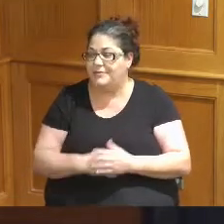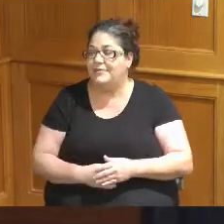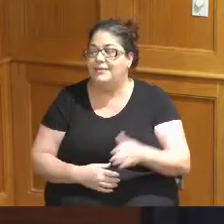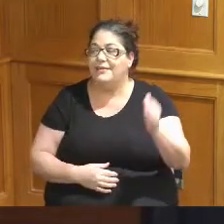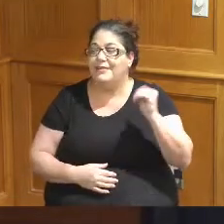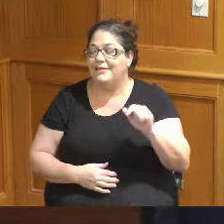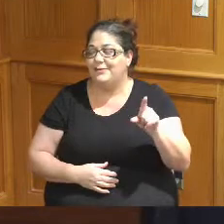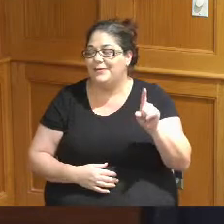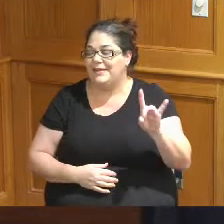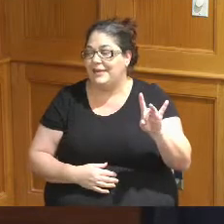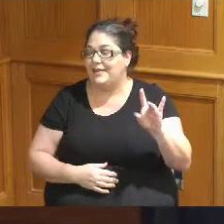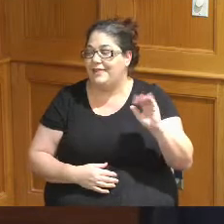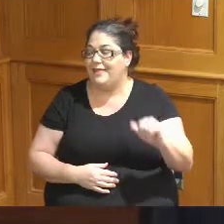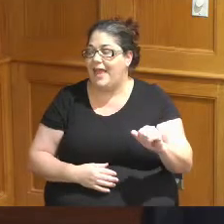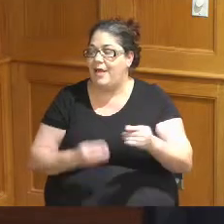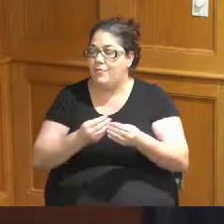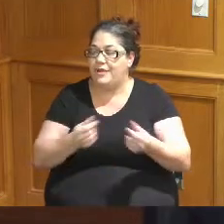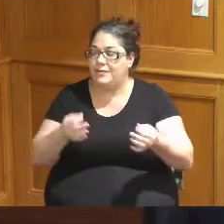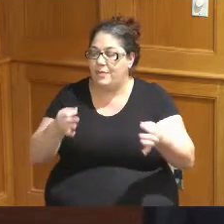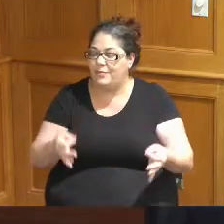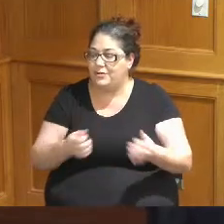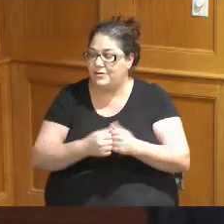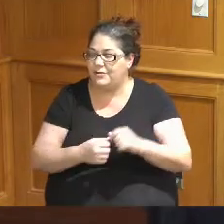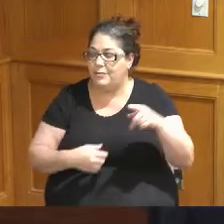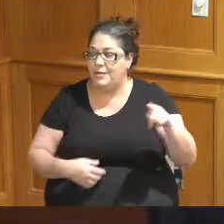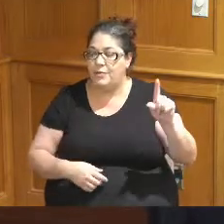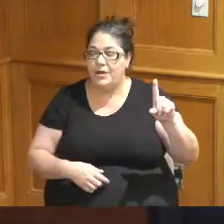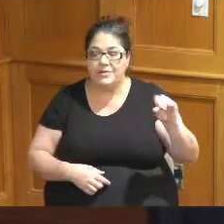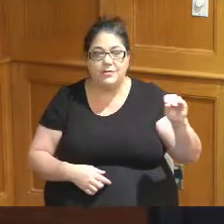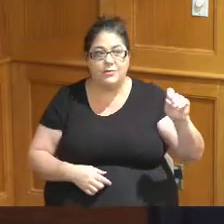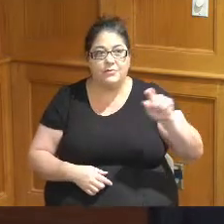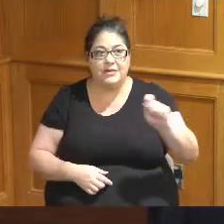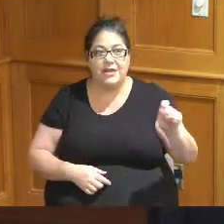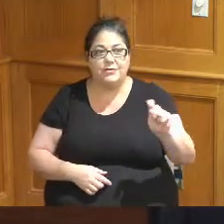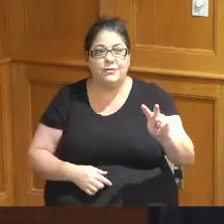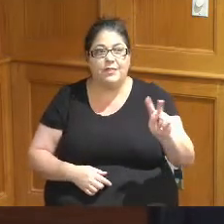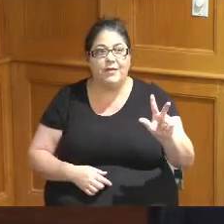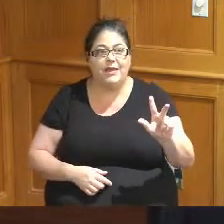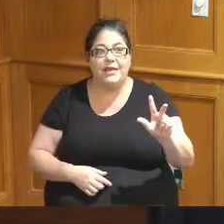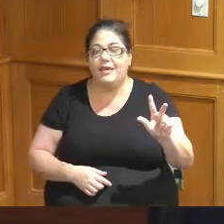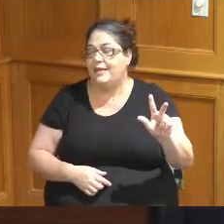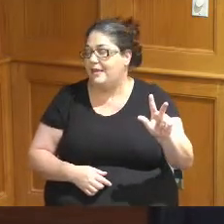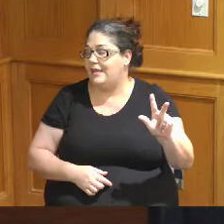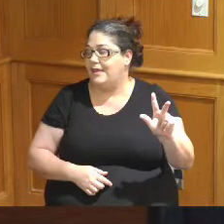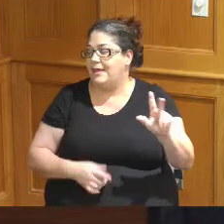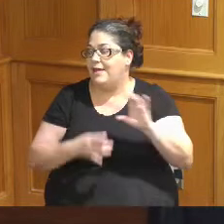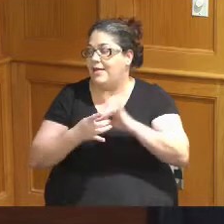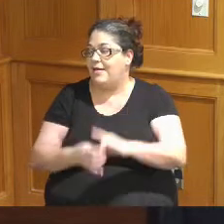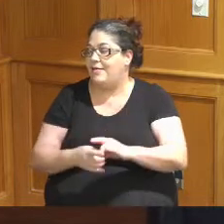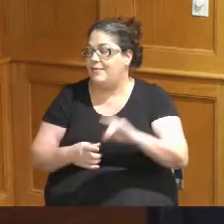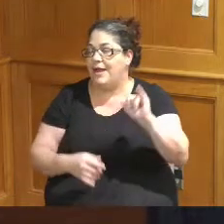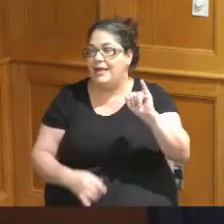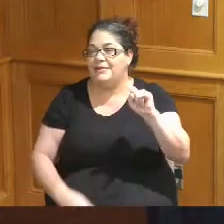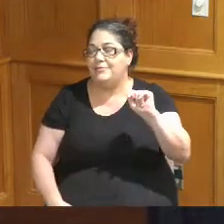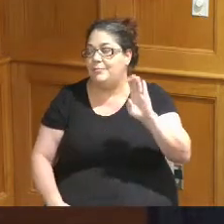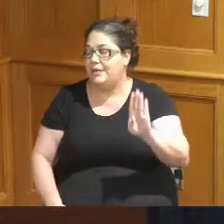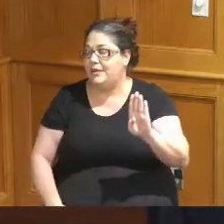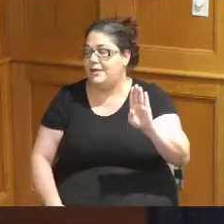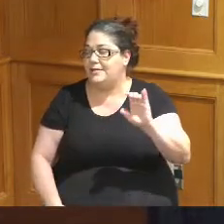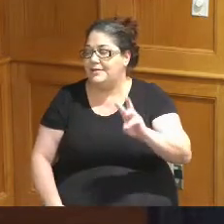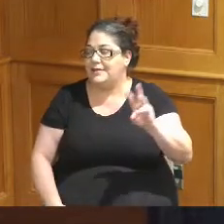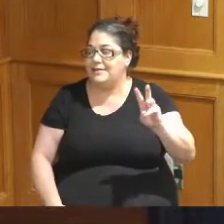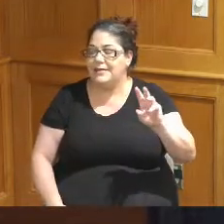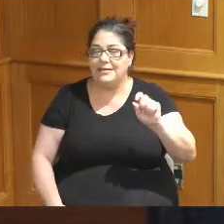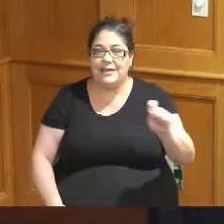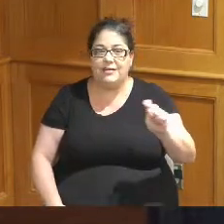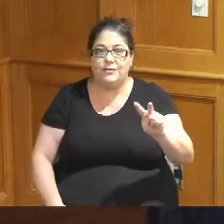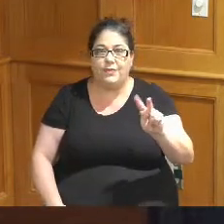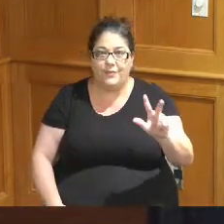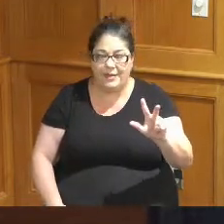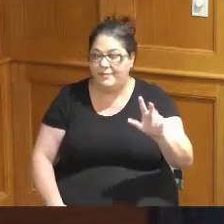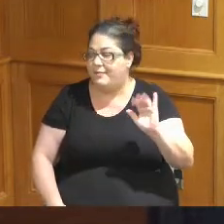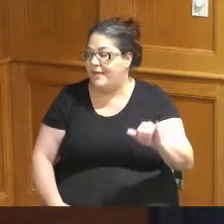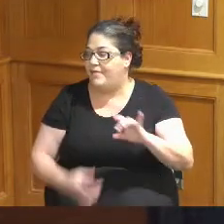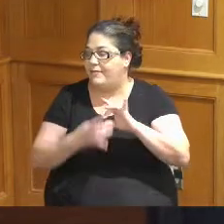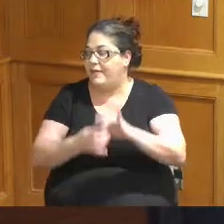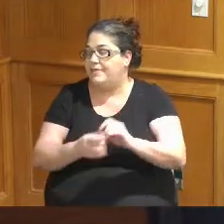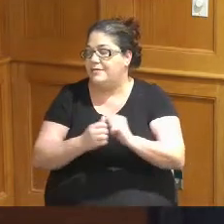have the resolution p100-23 regarding the award of itb66-2-3 this relates to the agreement with